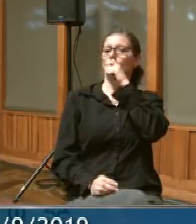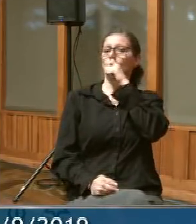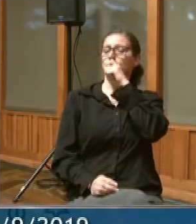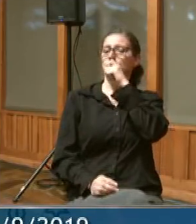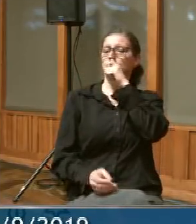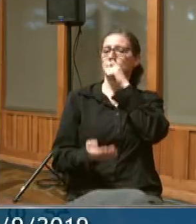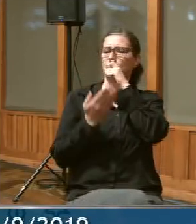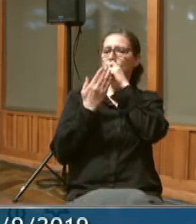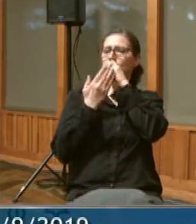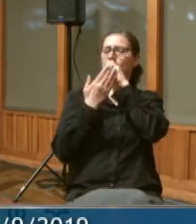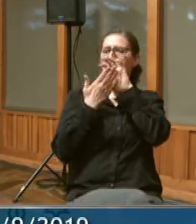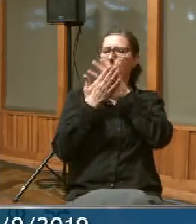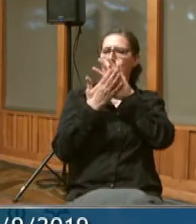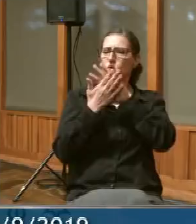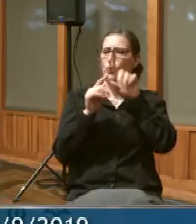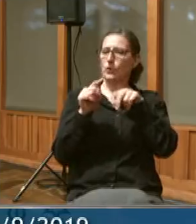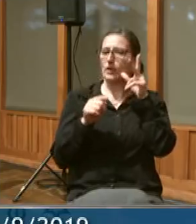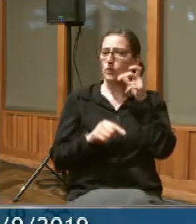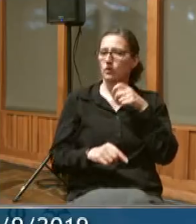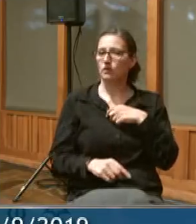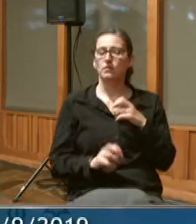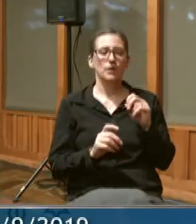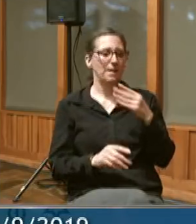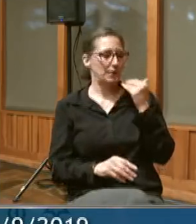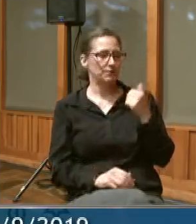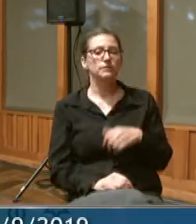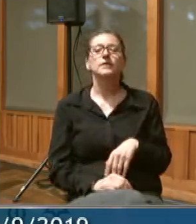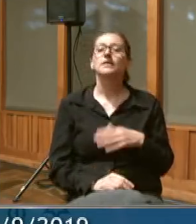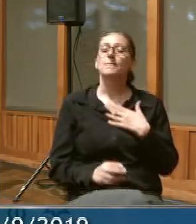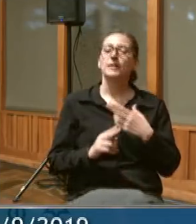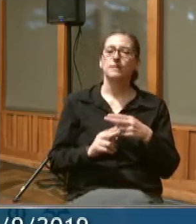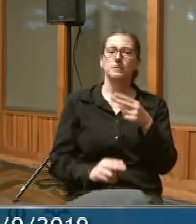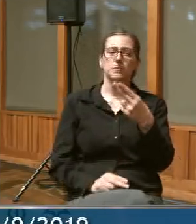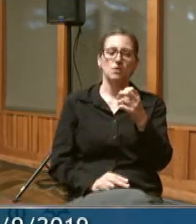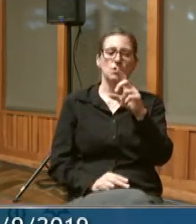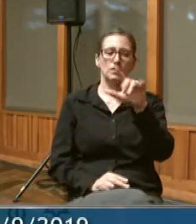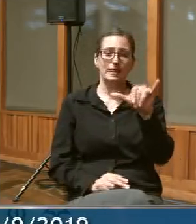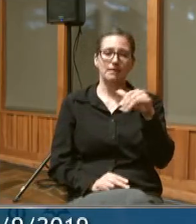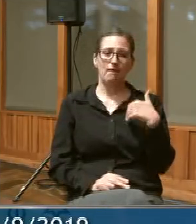COMMUNITY CENTER. Fish: YOU'RE A LITTLE CLOSE.